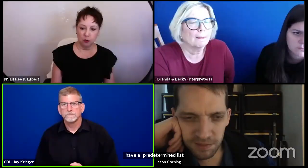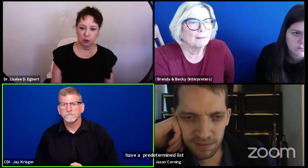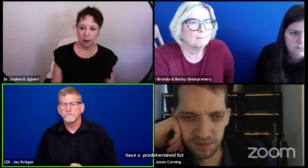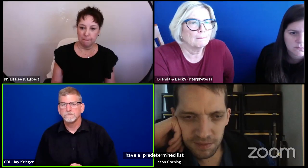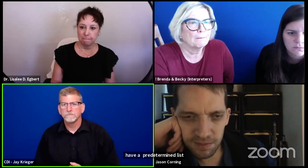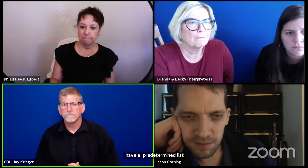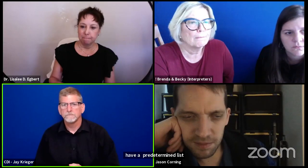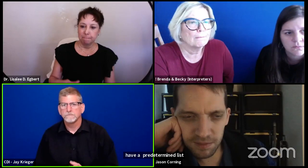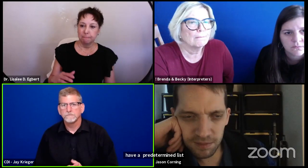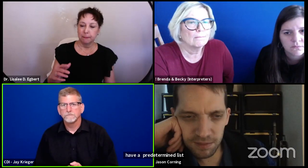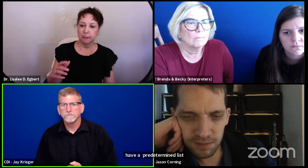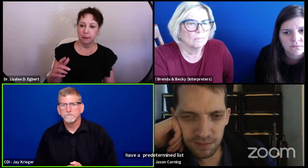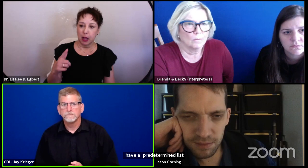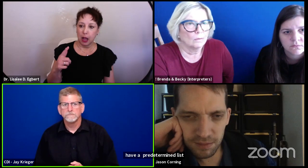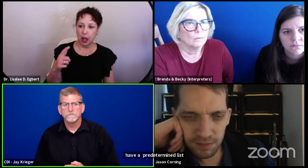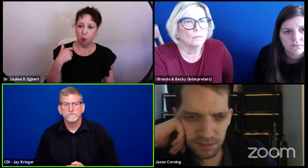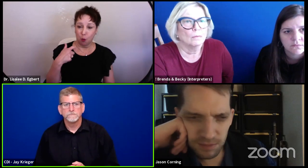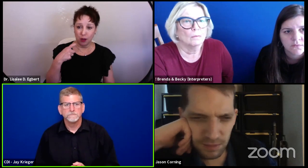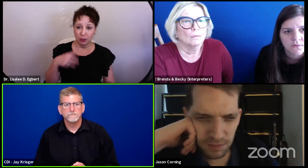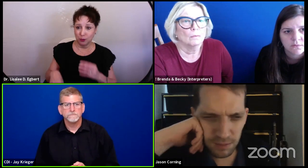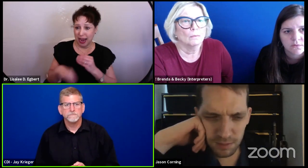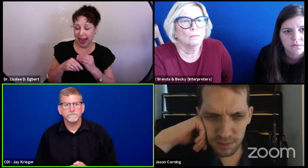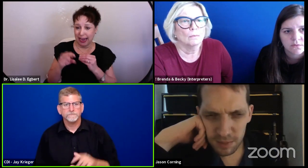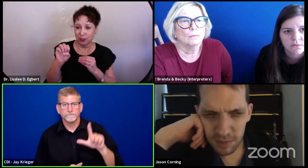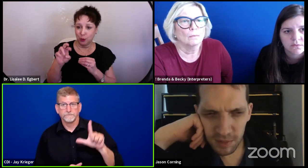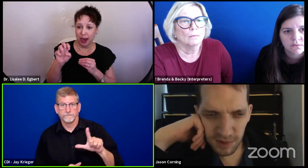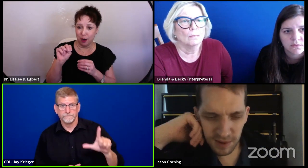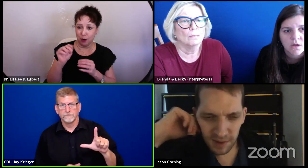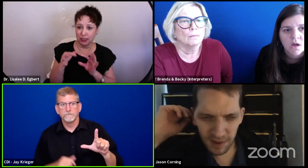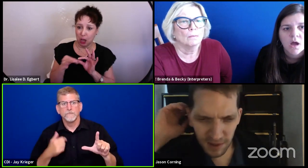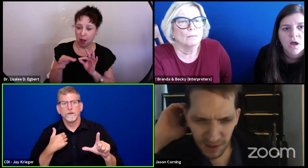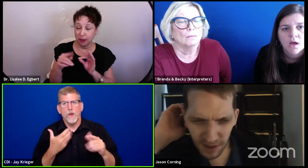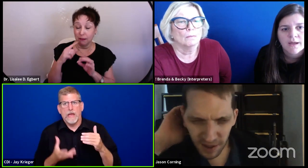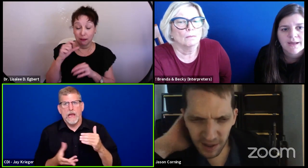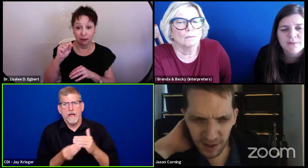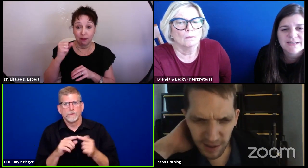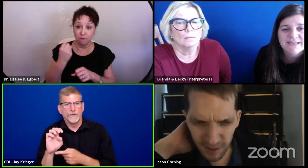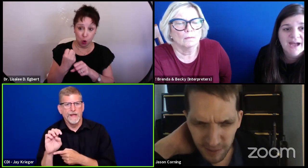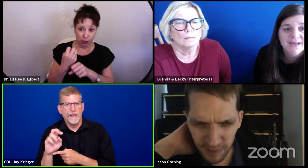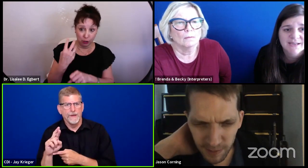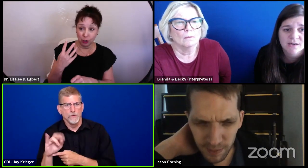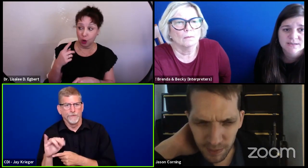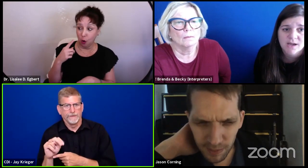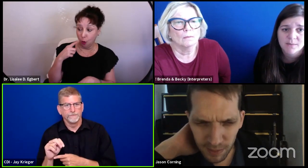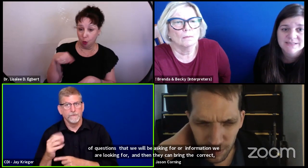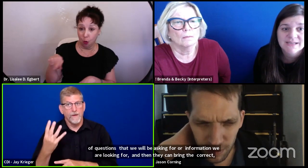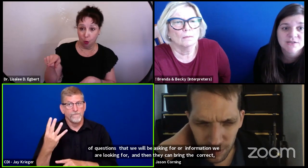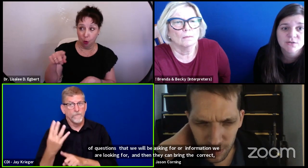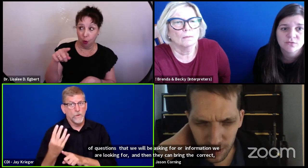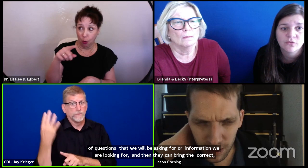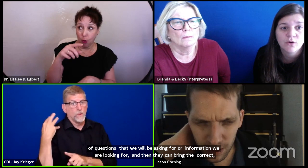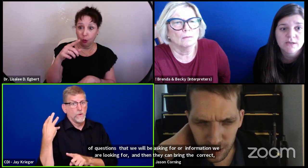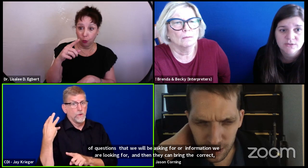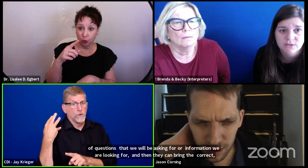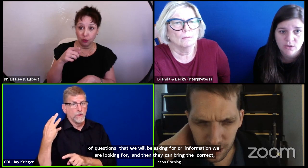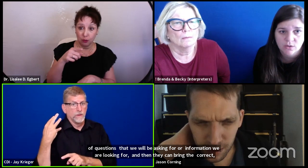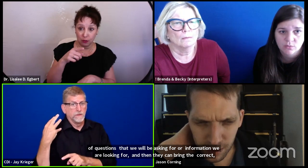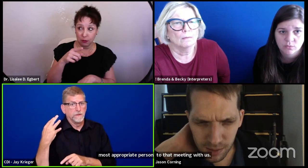And I would like to add to Erin's comments.